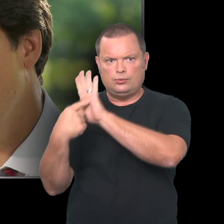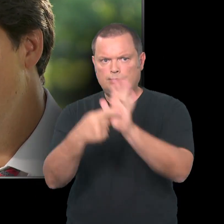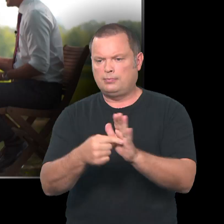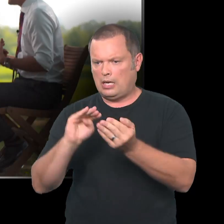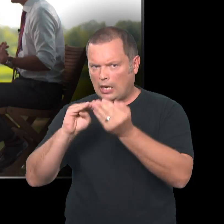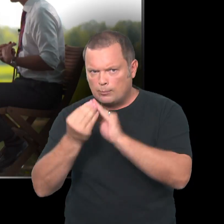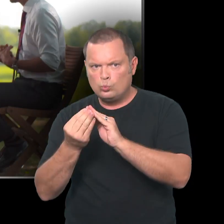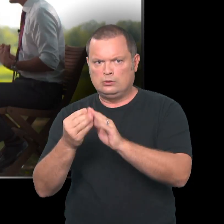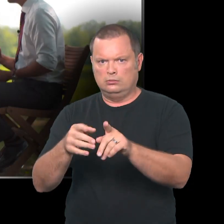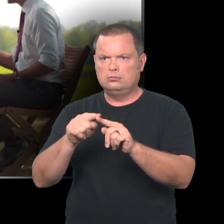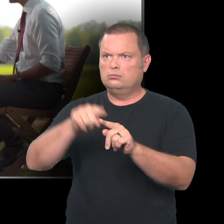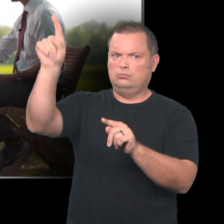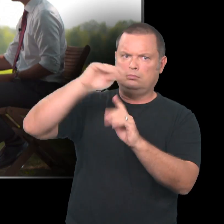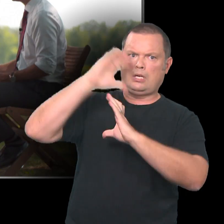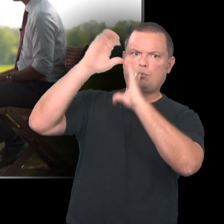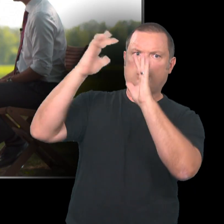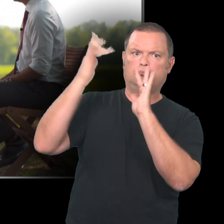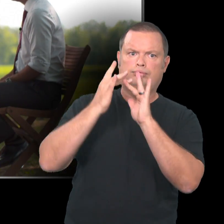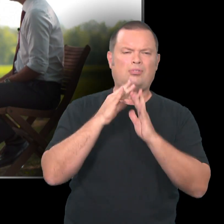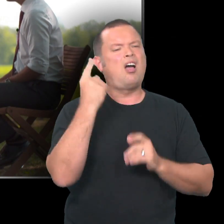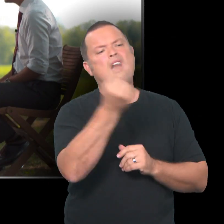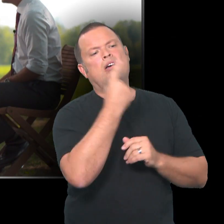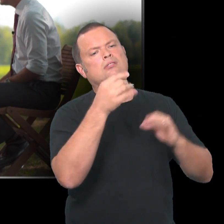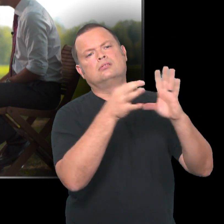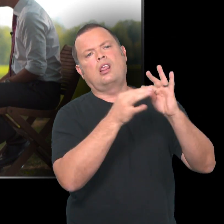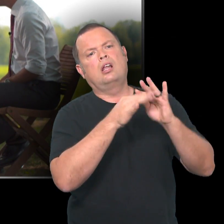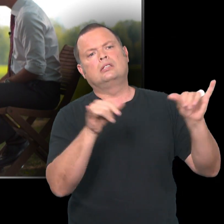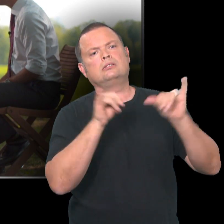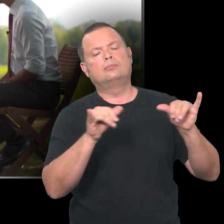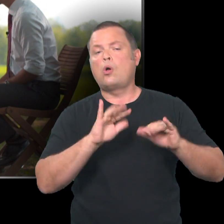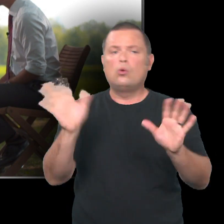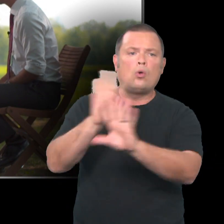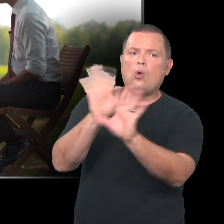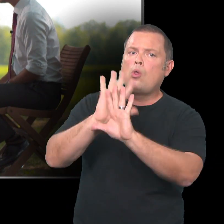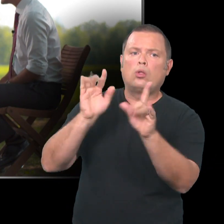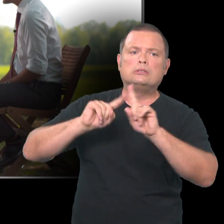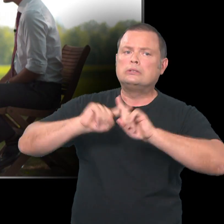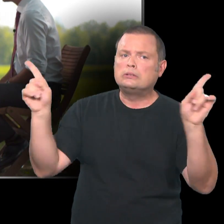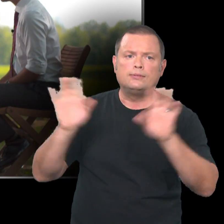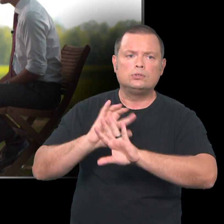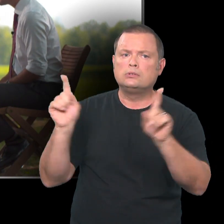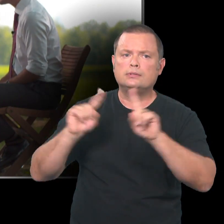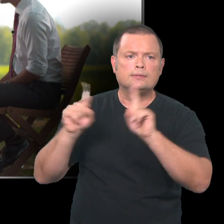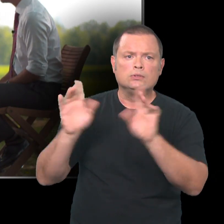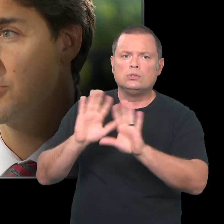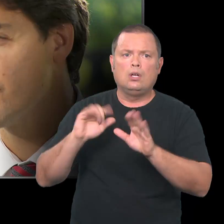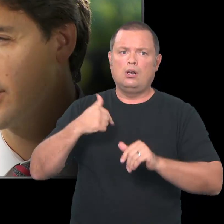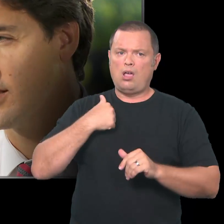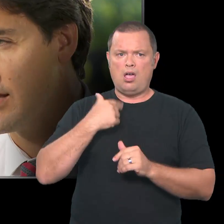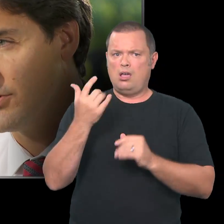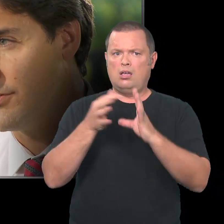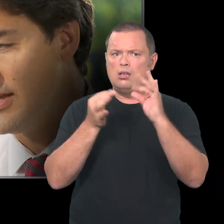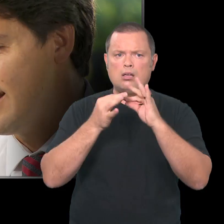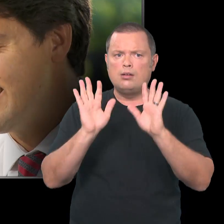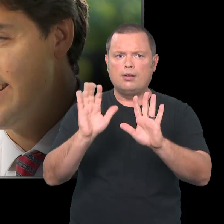to actually be voices for their communities in Ottawa and not just my voice in their community. But everybody says that. Well, you know what, no, not everybody says that,